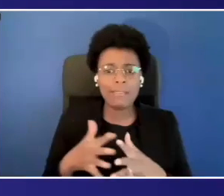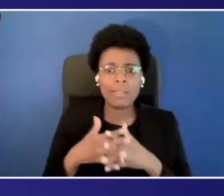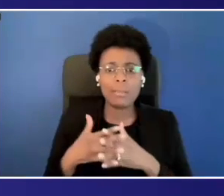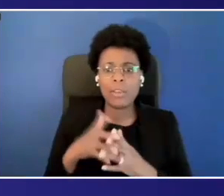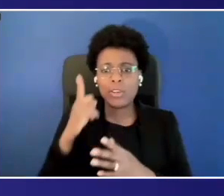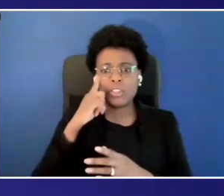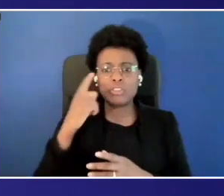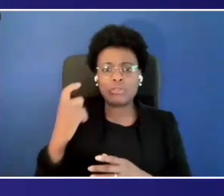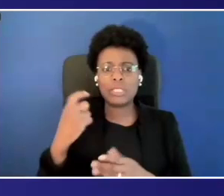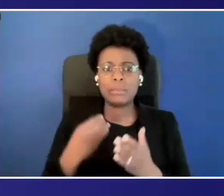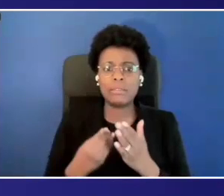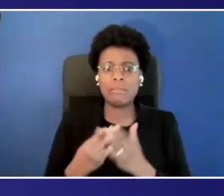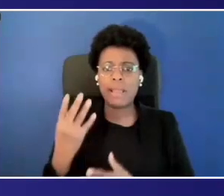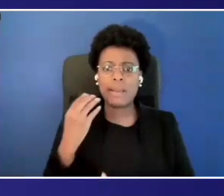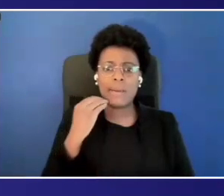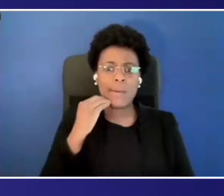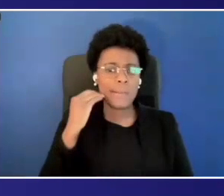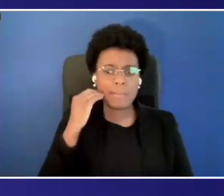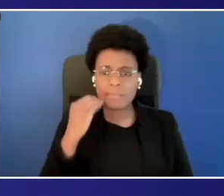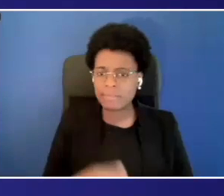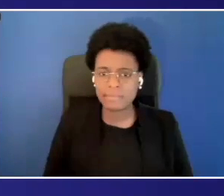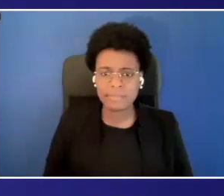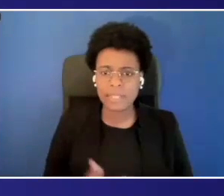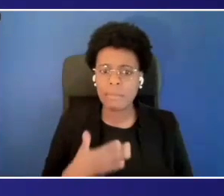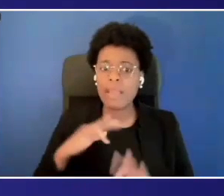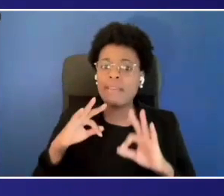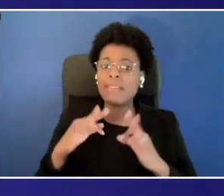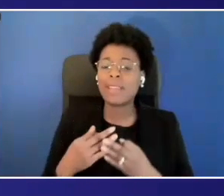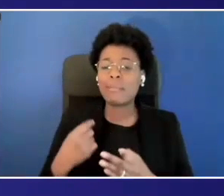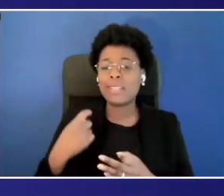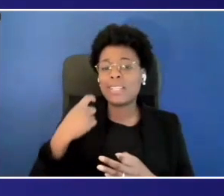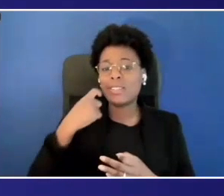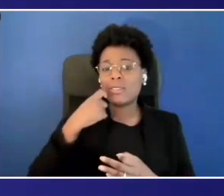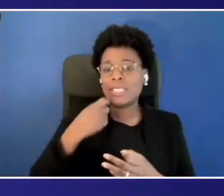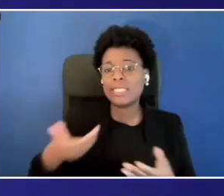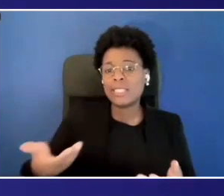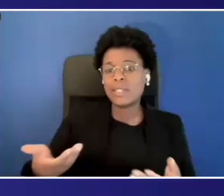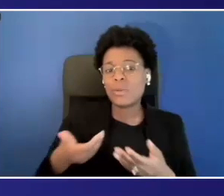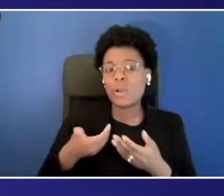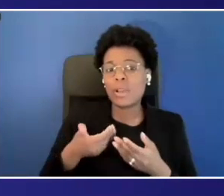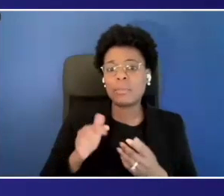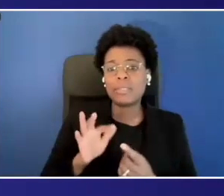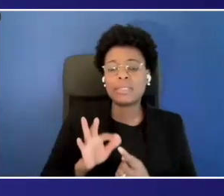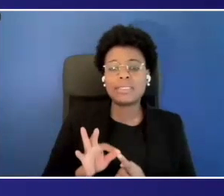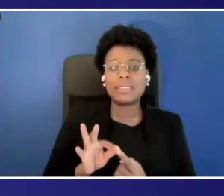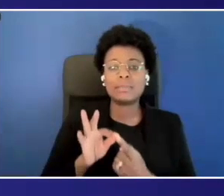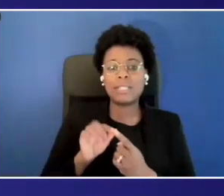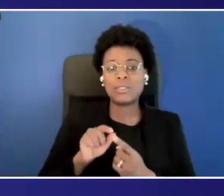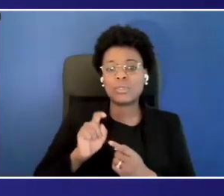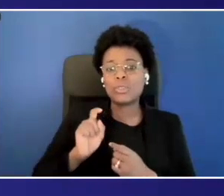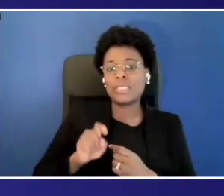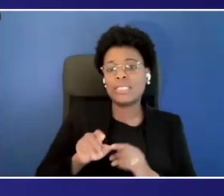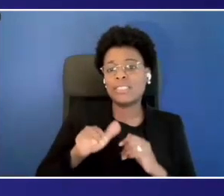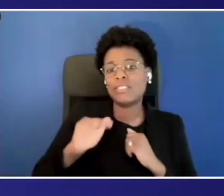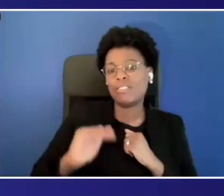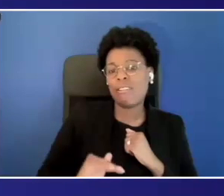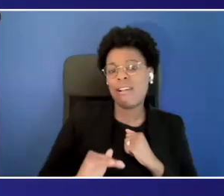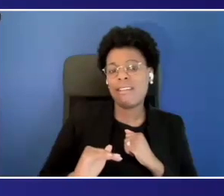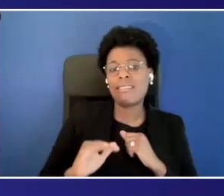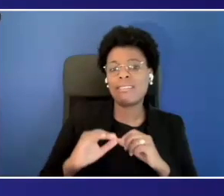We, my family recently welcomed in special needs child into our family. And with that, my.